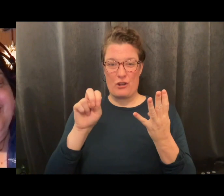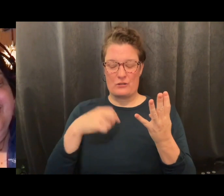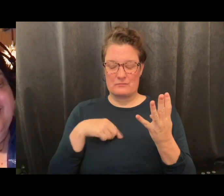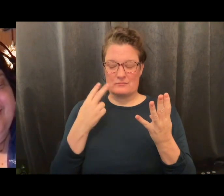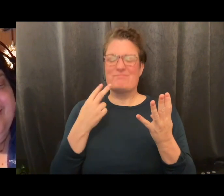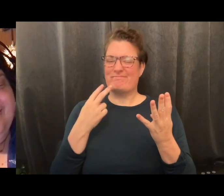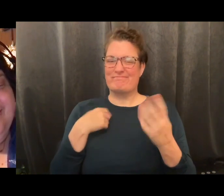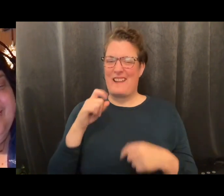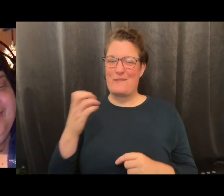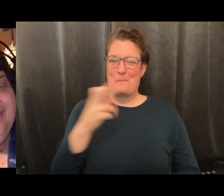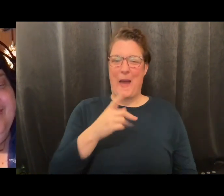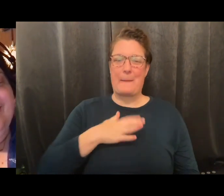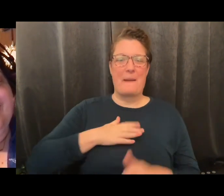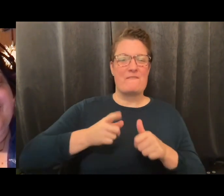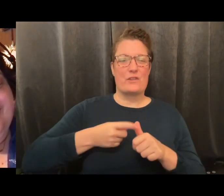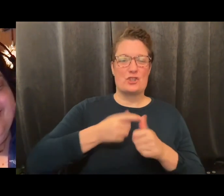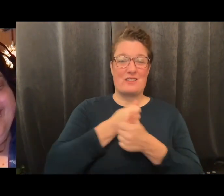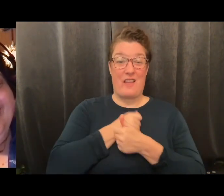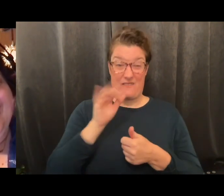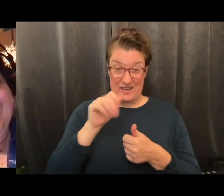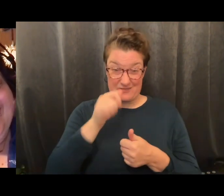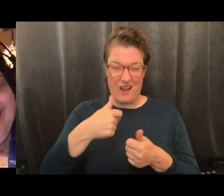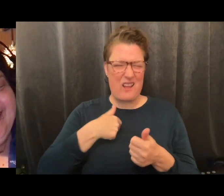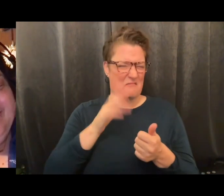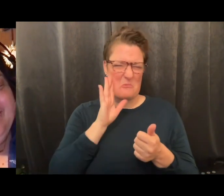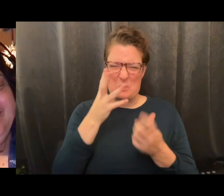And and my first love was theater. So I went back to theater school.